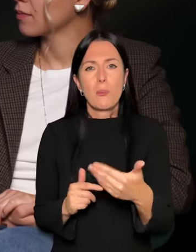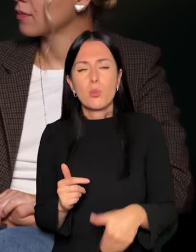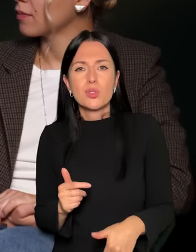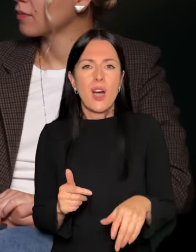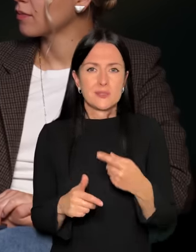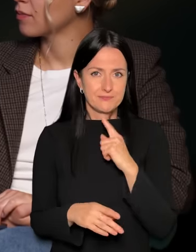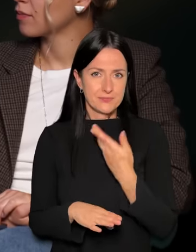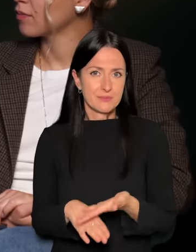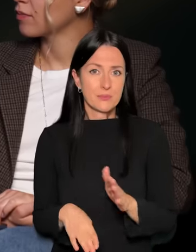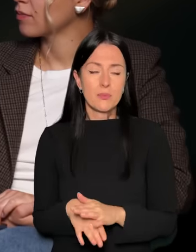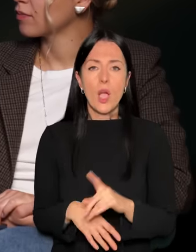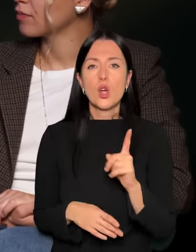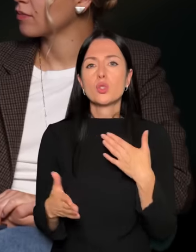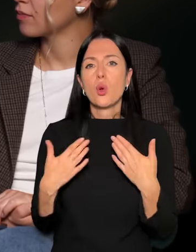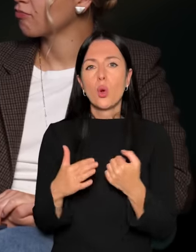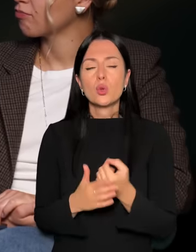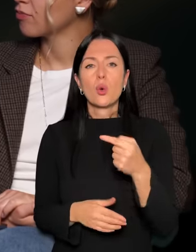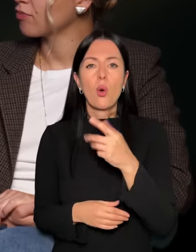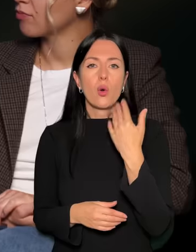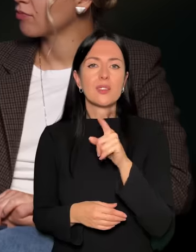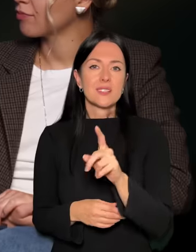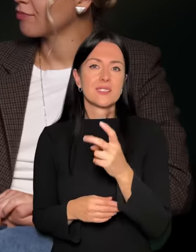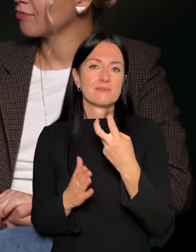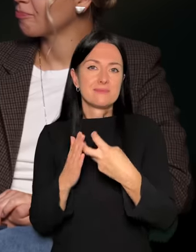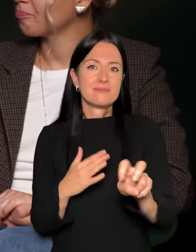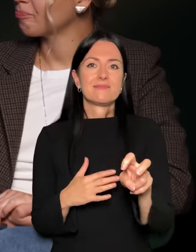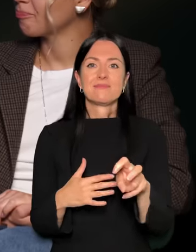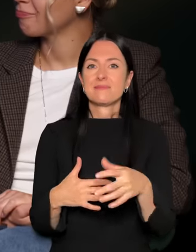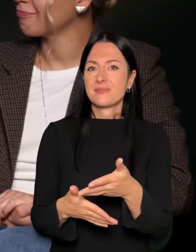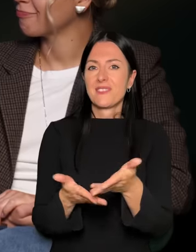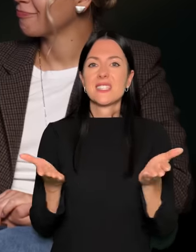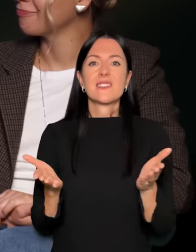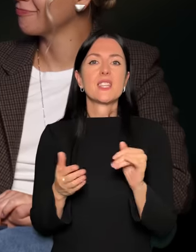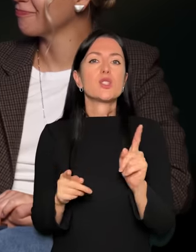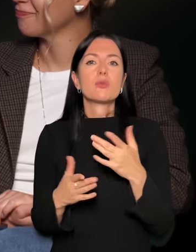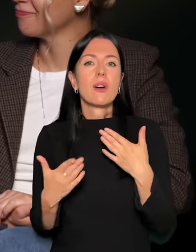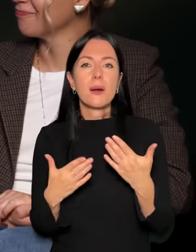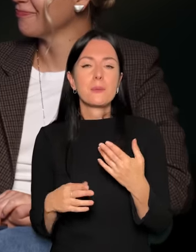it's also difficult. About when you enter the world and about accessibility.